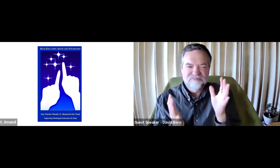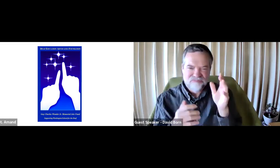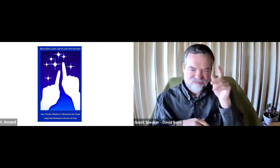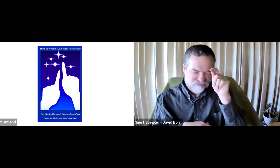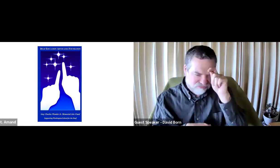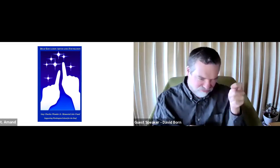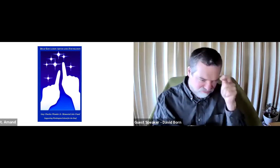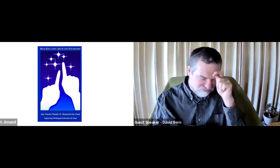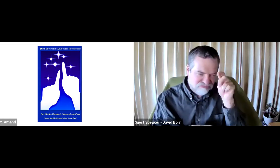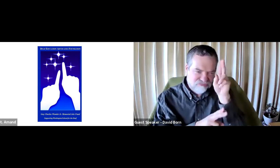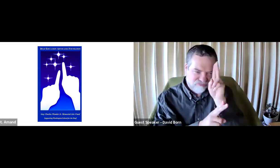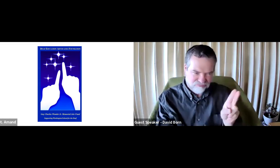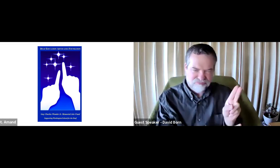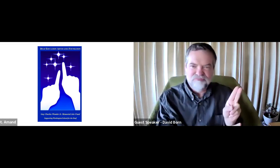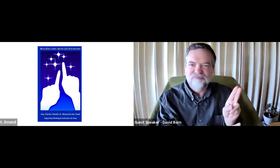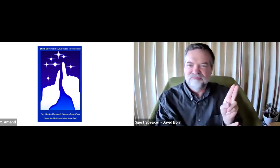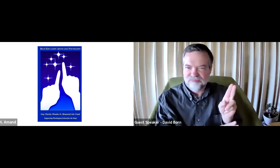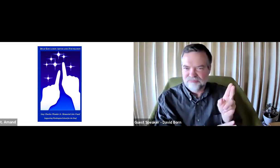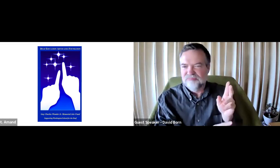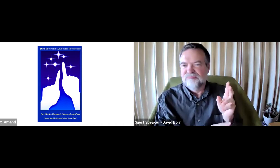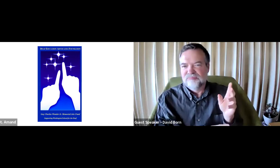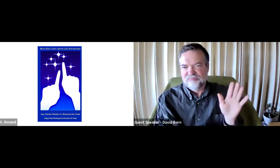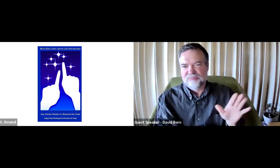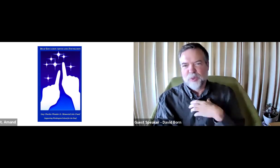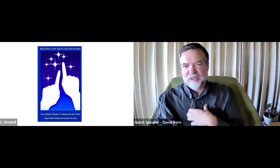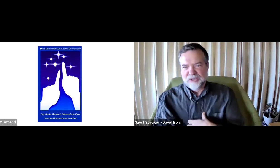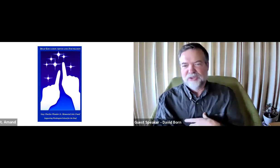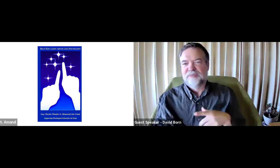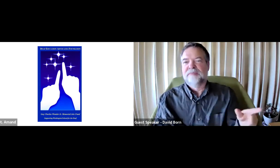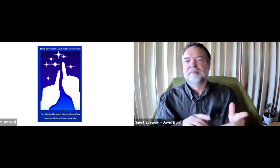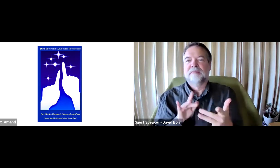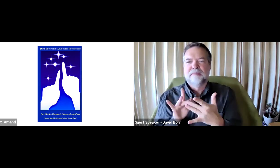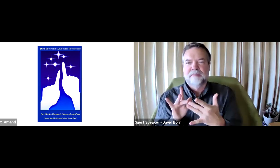and his family has decided to honor his wishes.